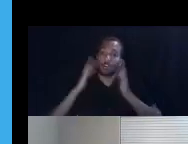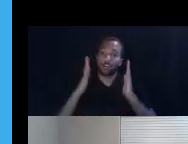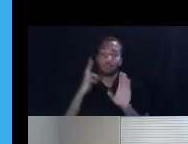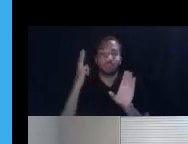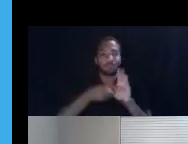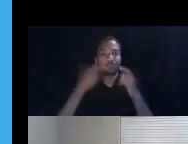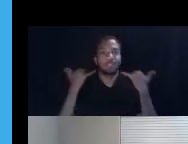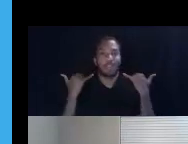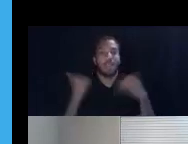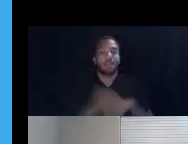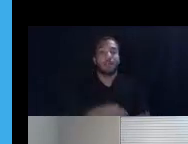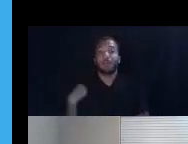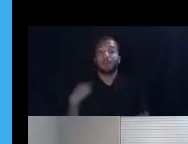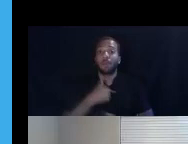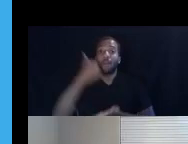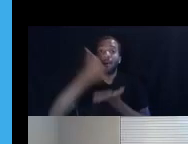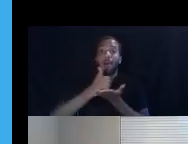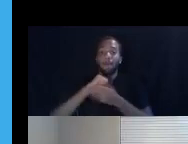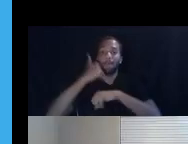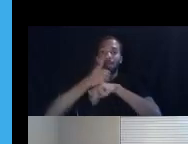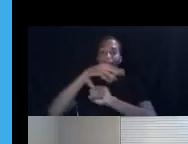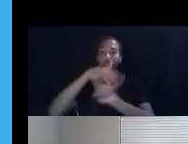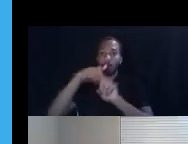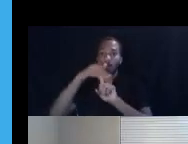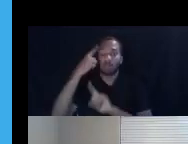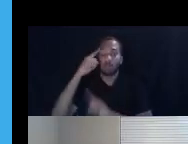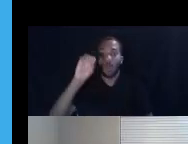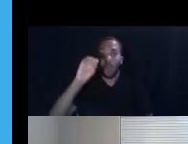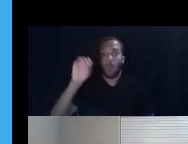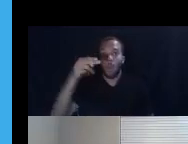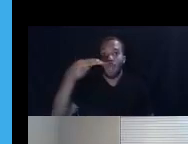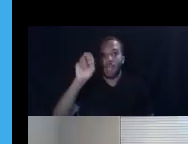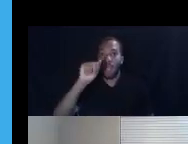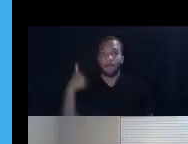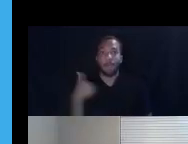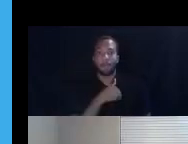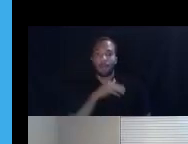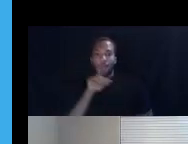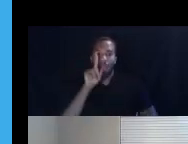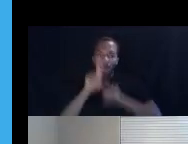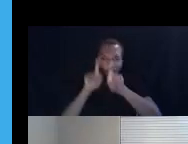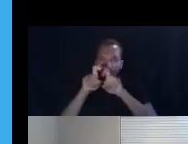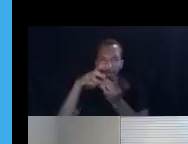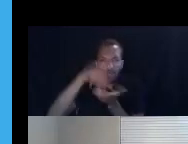And then we're also hoping to create a space for OHEA members and the broader community to ask questions and learn more about community health